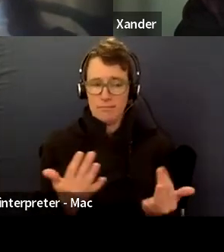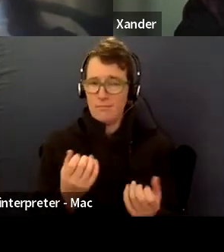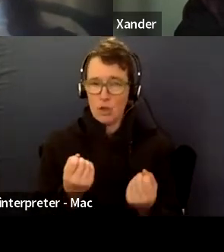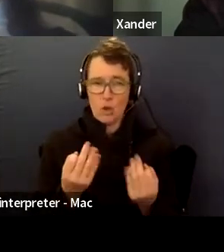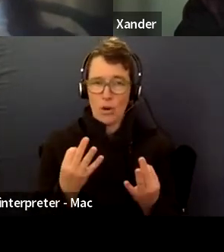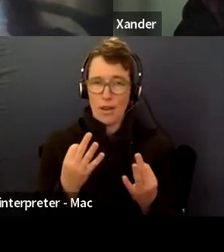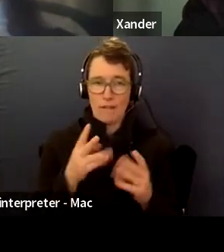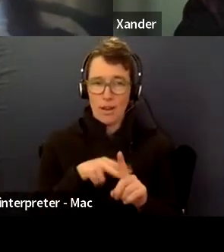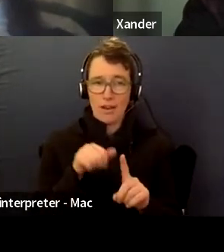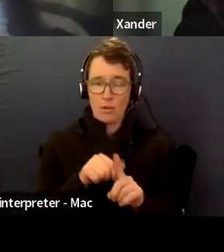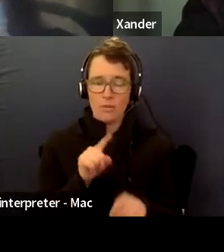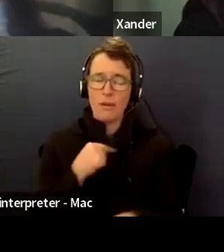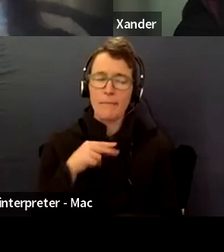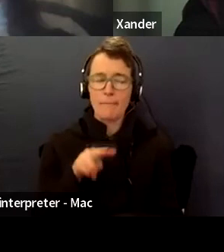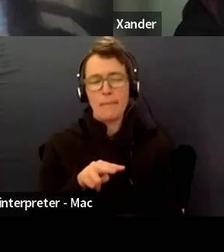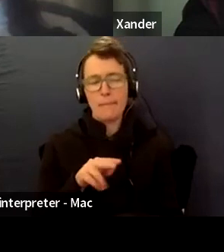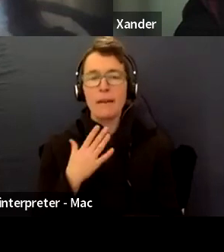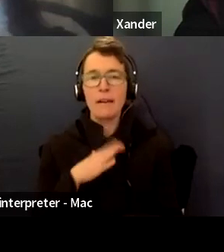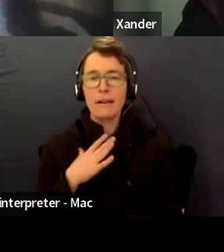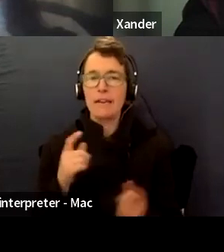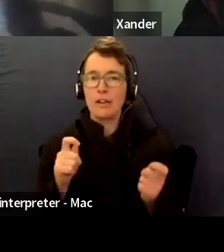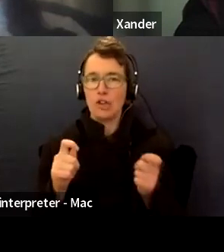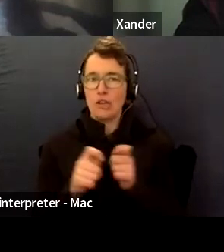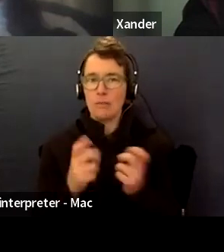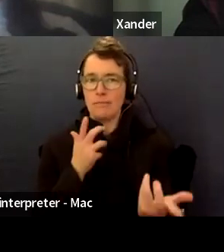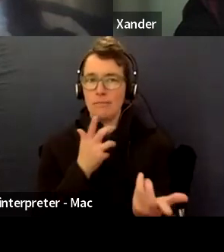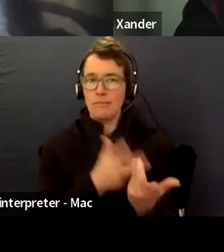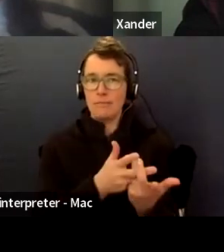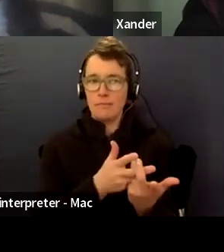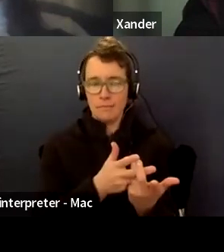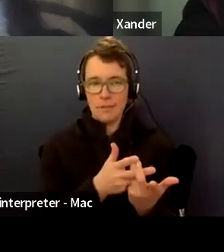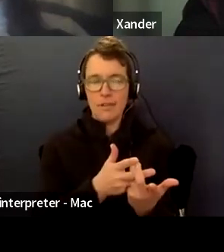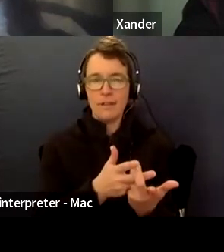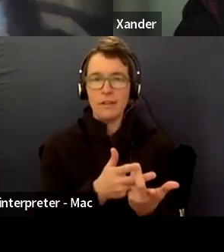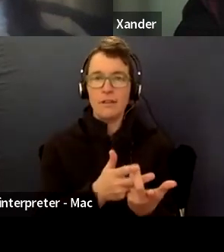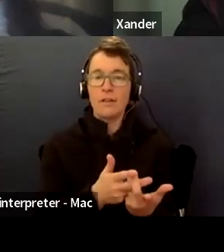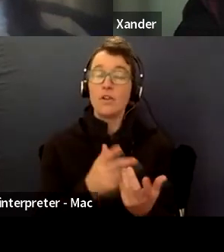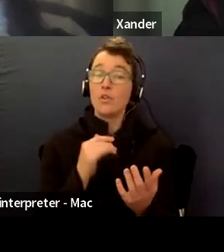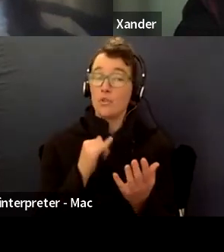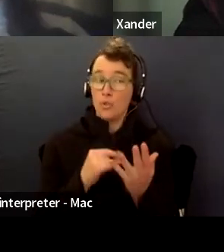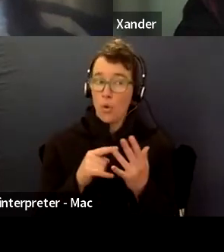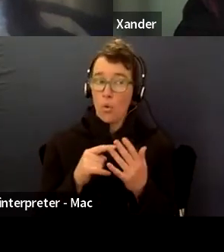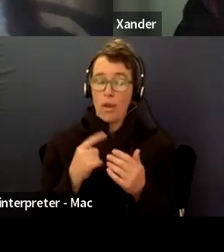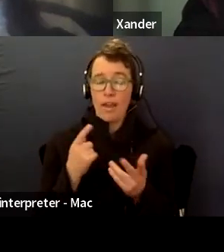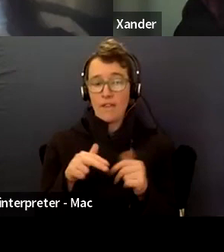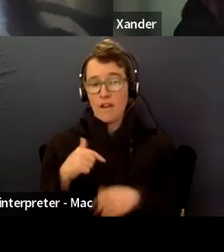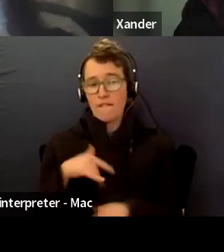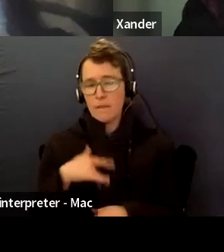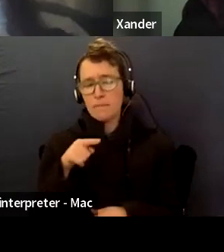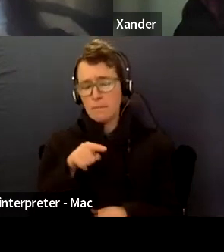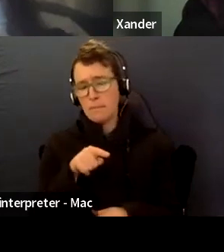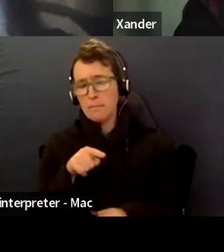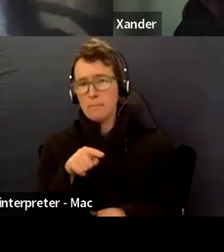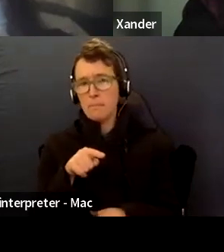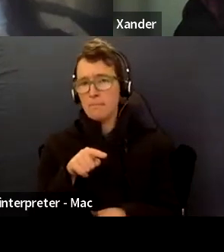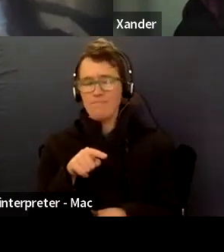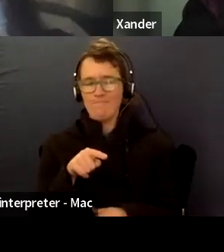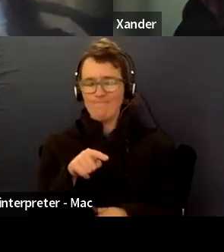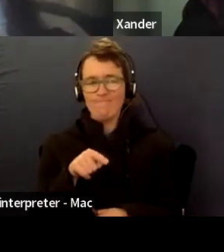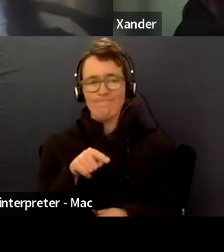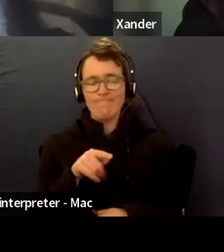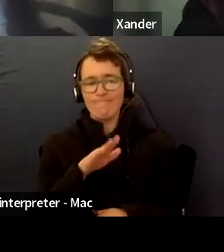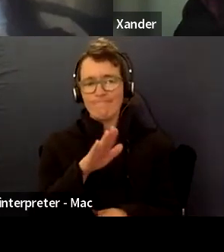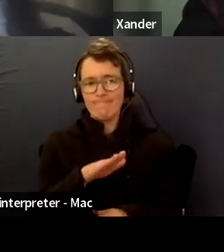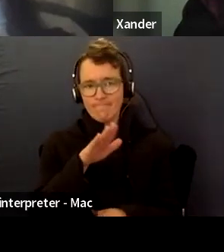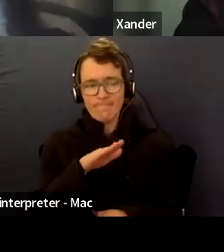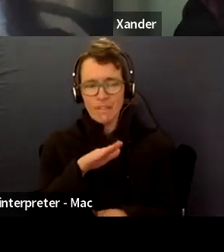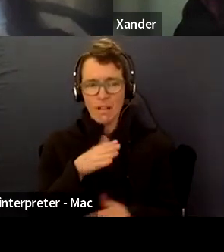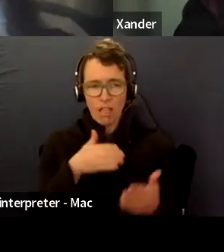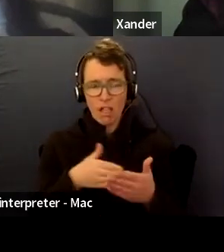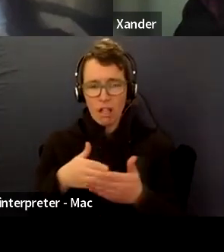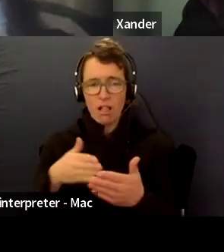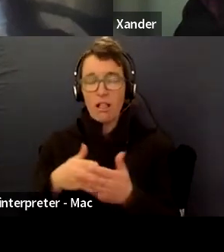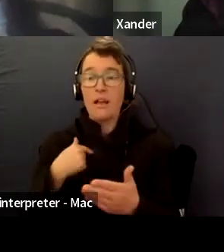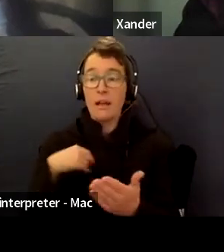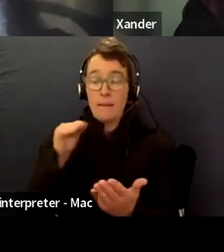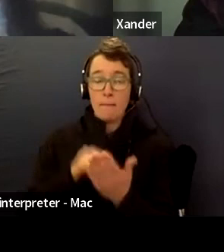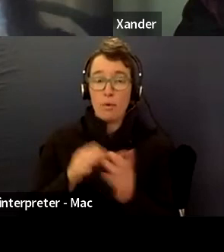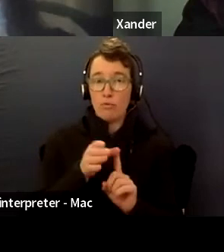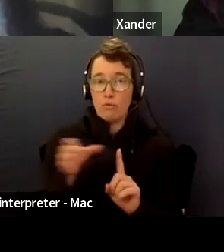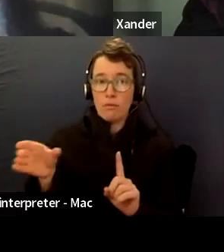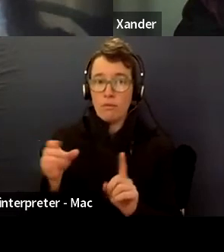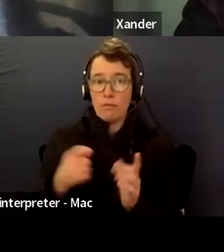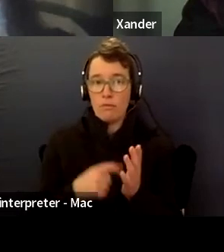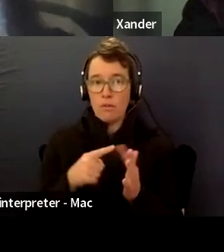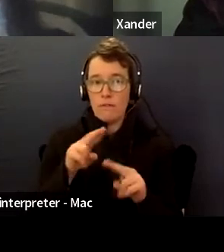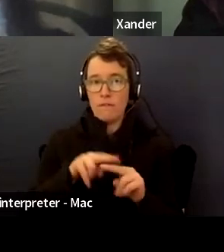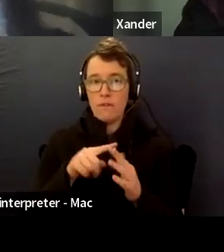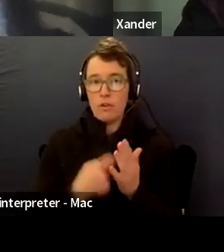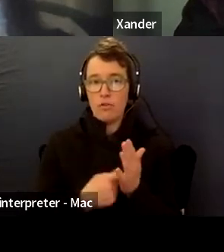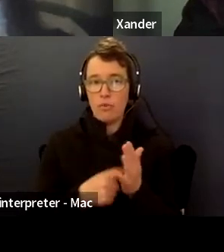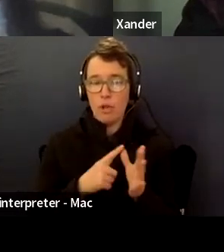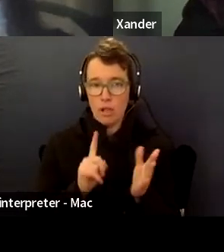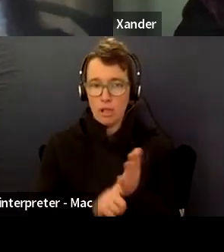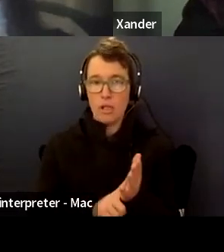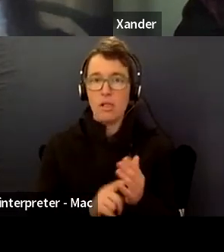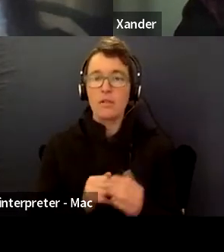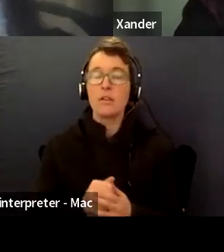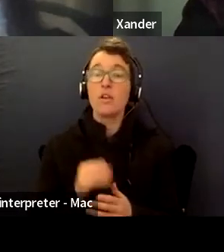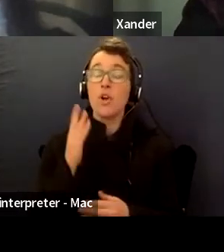but I make adjustments for, and I, we have a process that I put in referrals for when I think that things are not traveling as they should. And once kids get a once the referrals gone through and once they're on the list for the child development unit